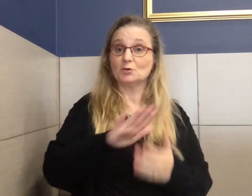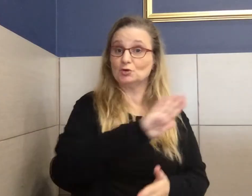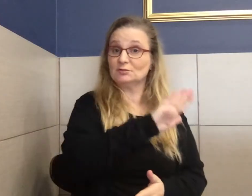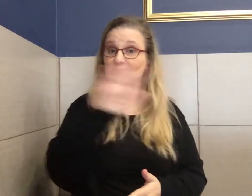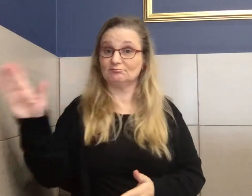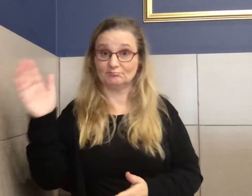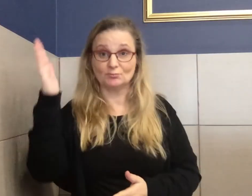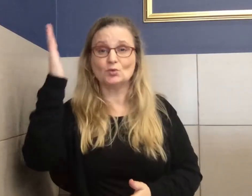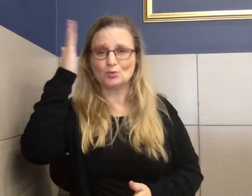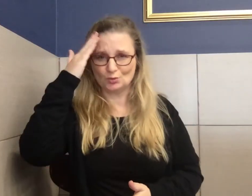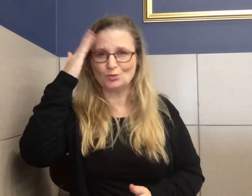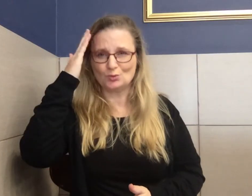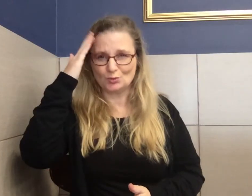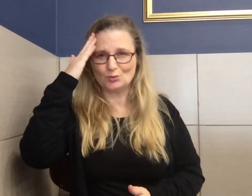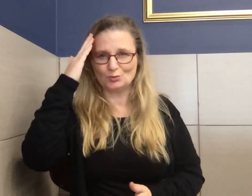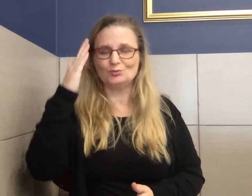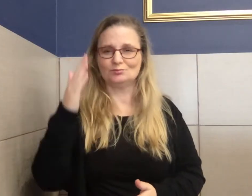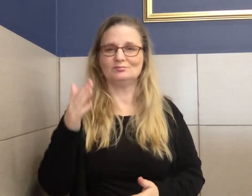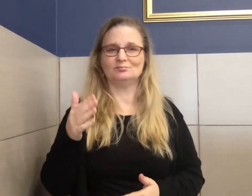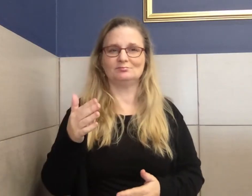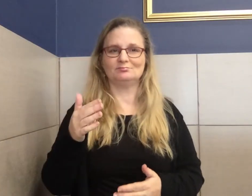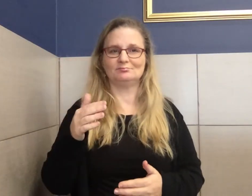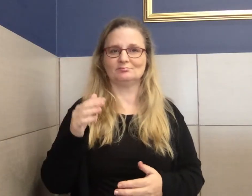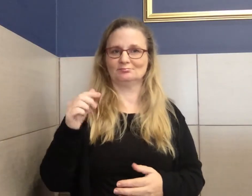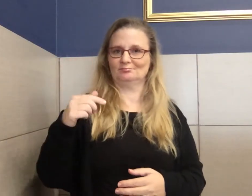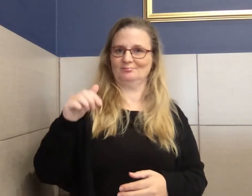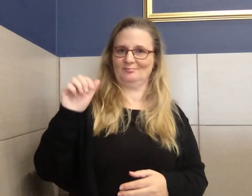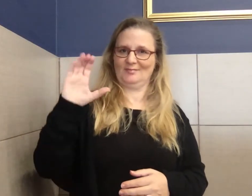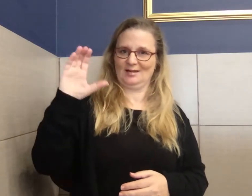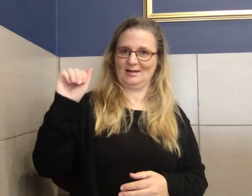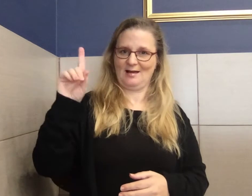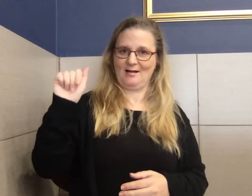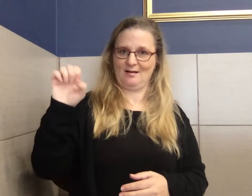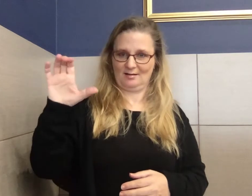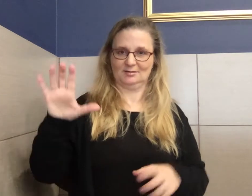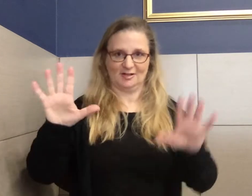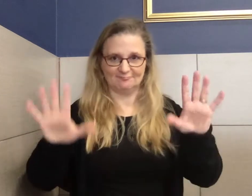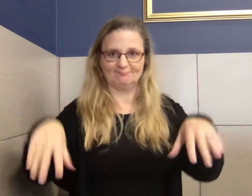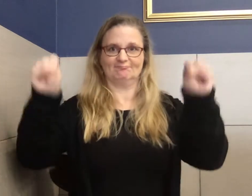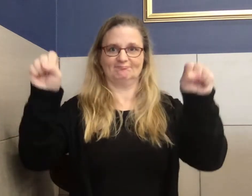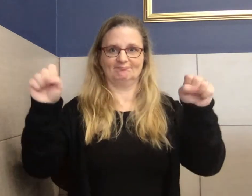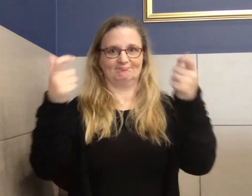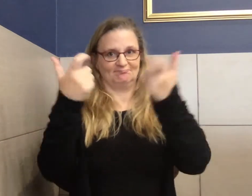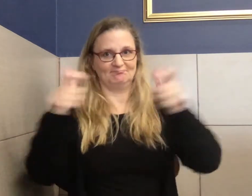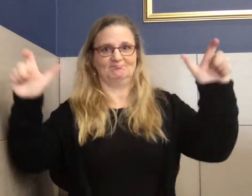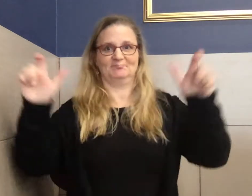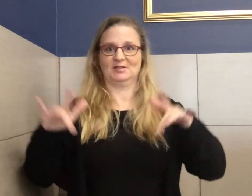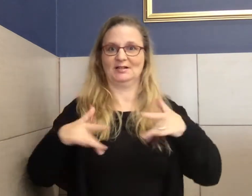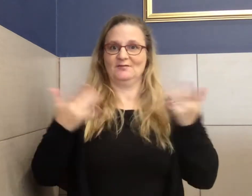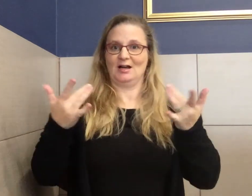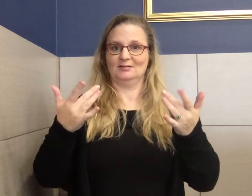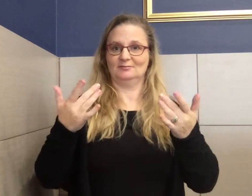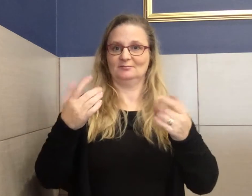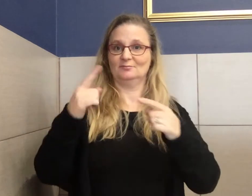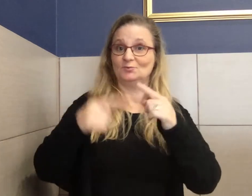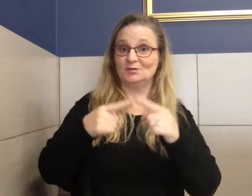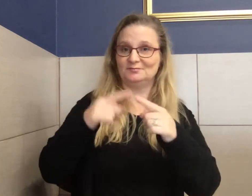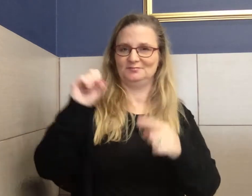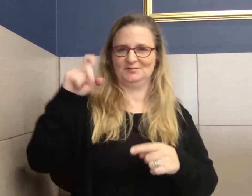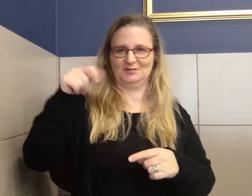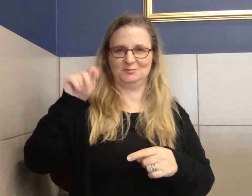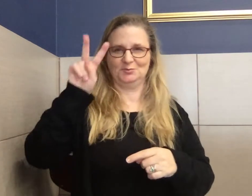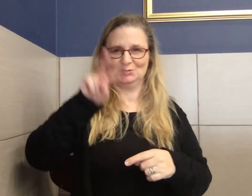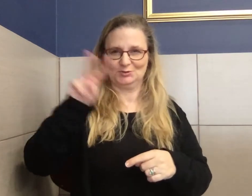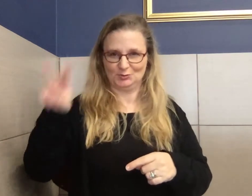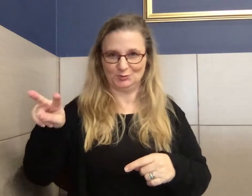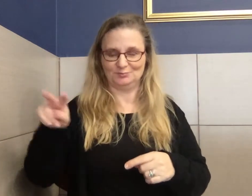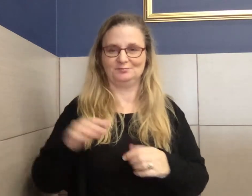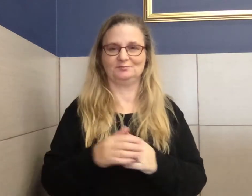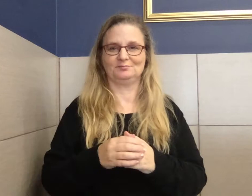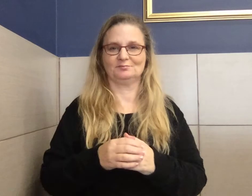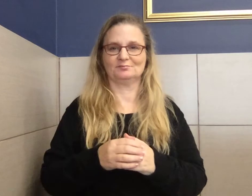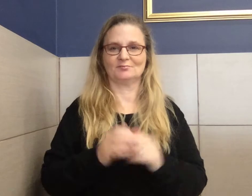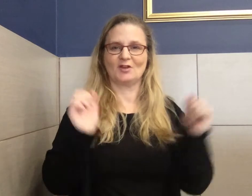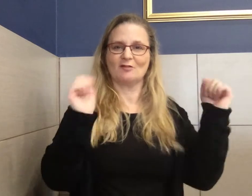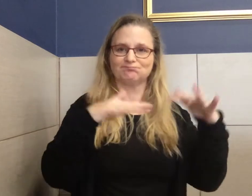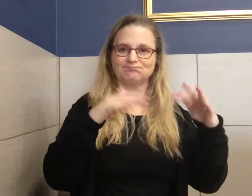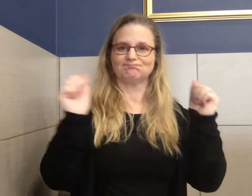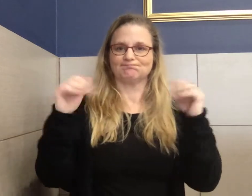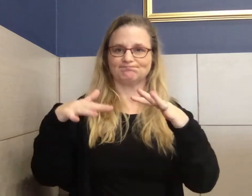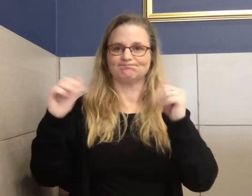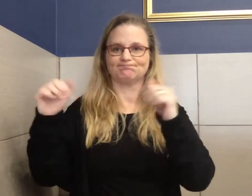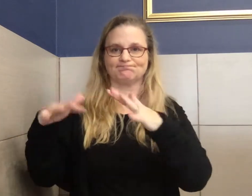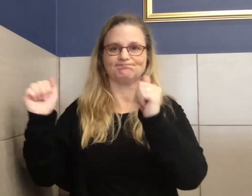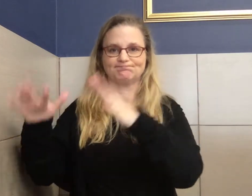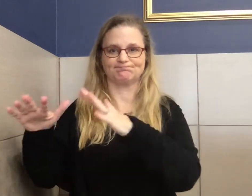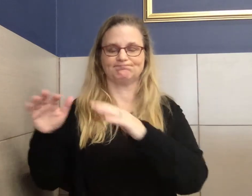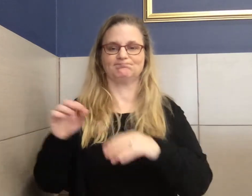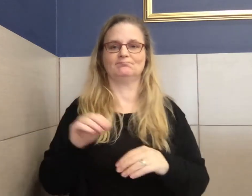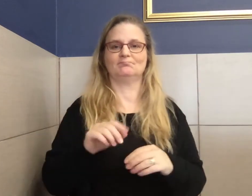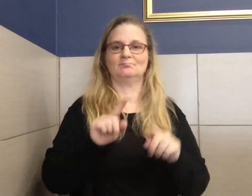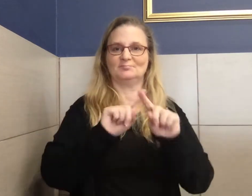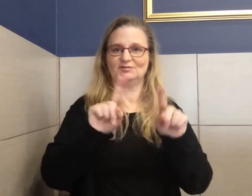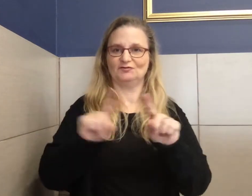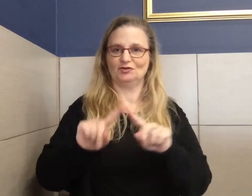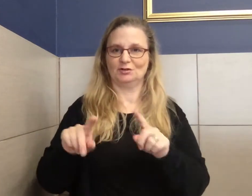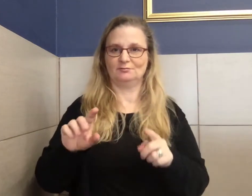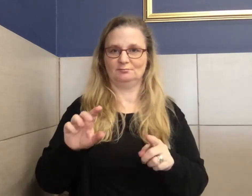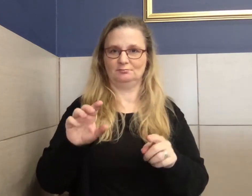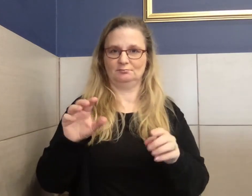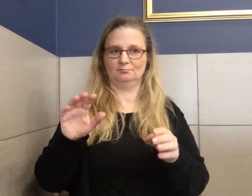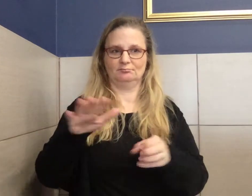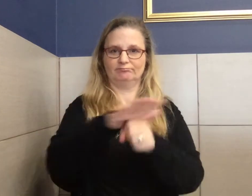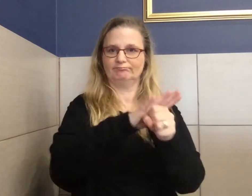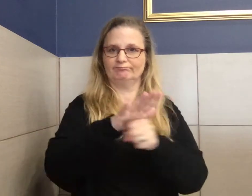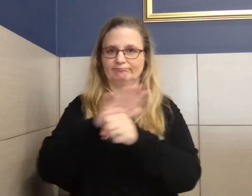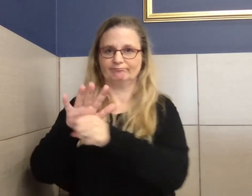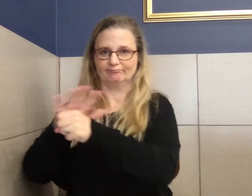As many in the Deaf Community are aware, CAD-ASC is organizing a nation-wide huge events across Canada on September 22nd.